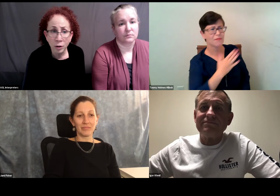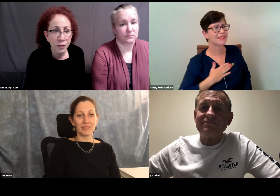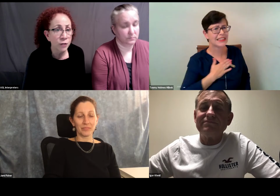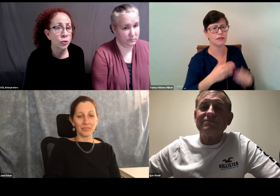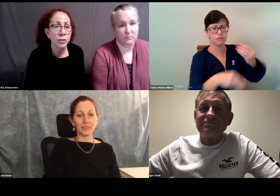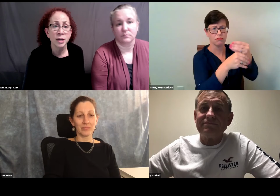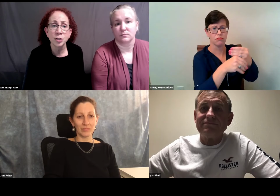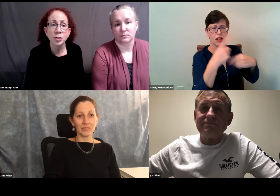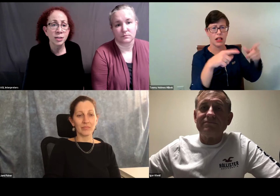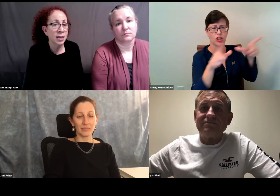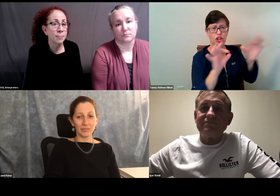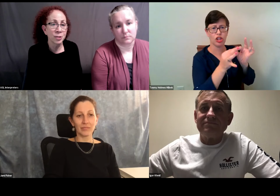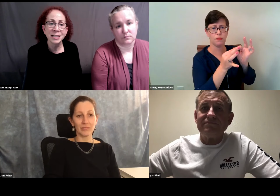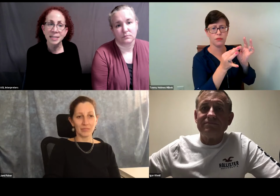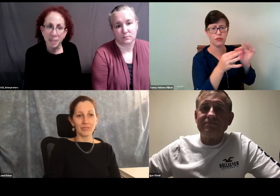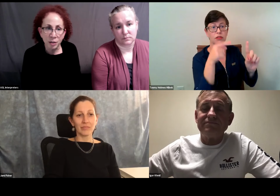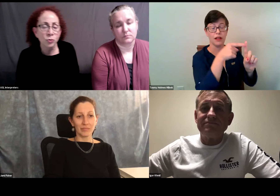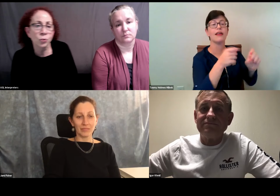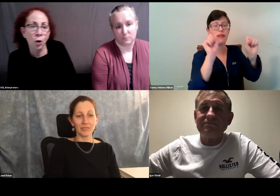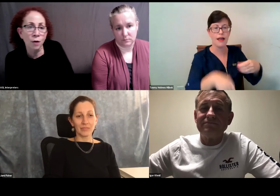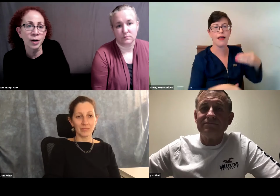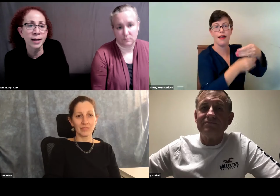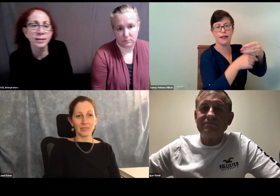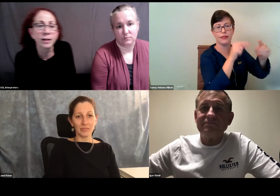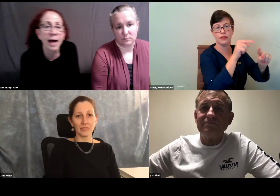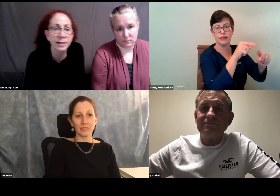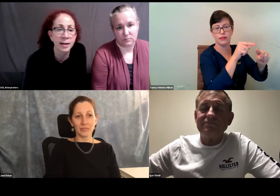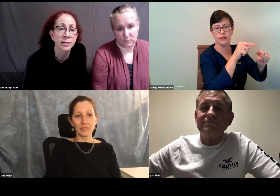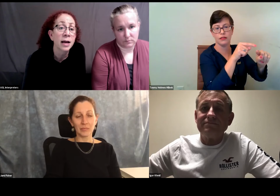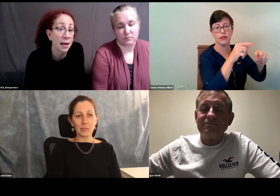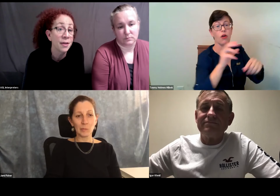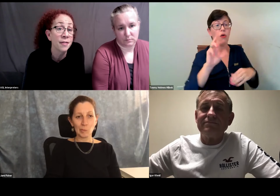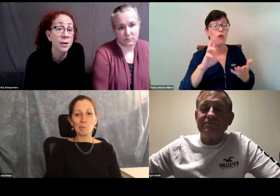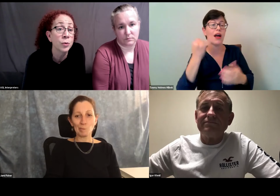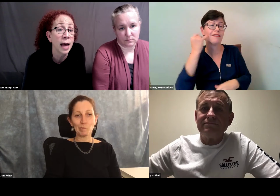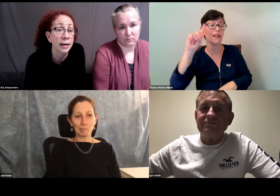different news stations to say, please continue to offer asl access and then they will add it.